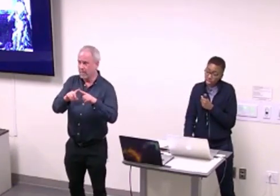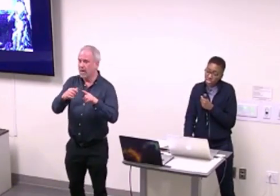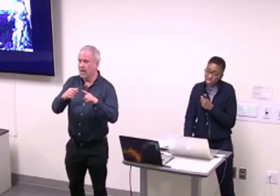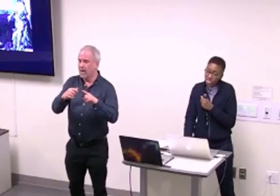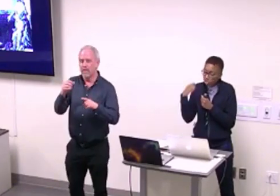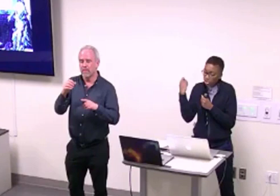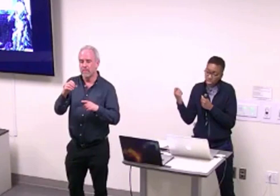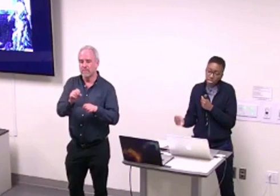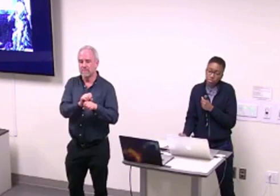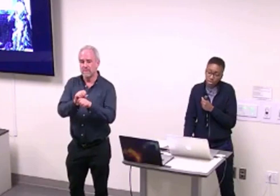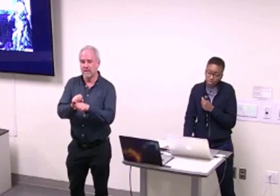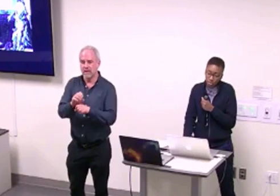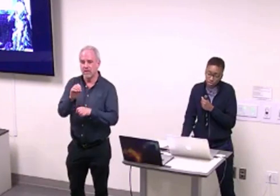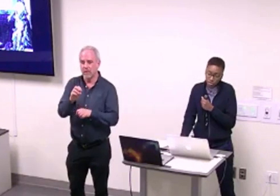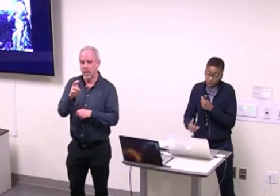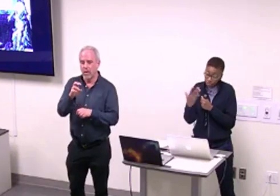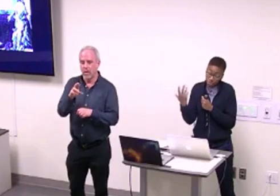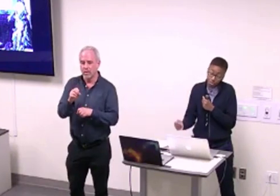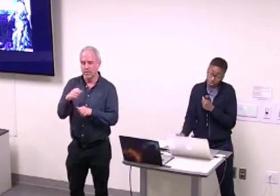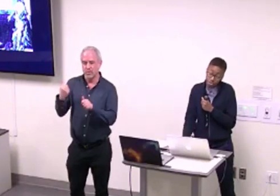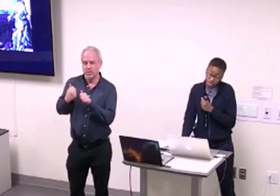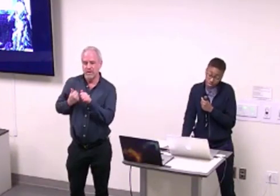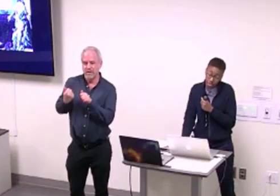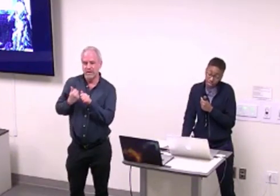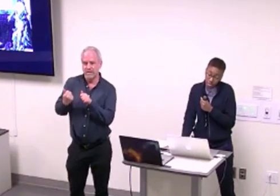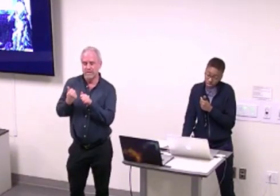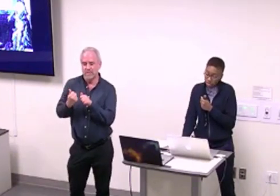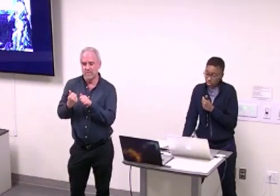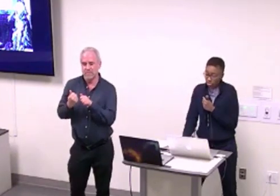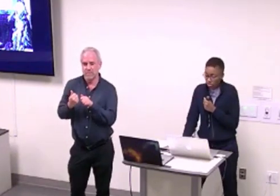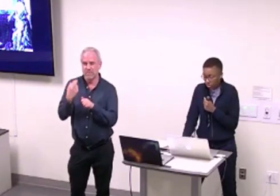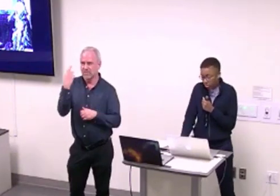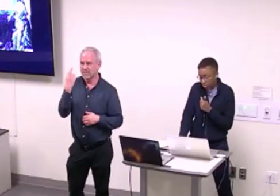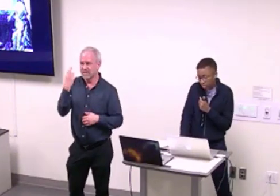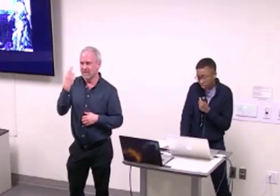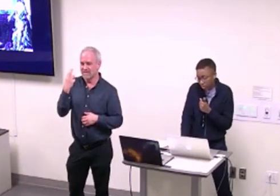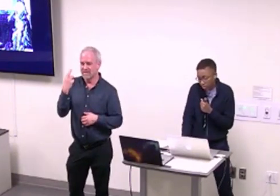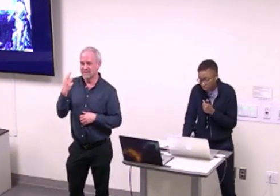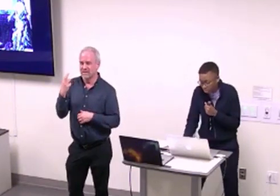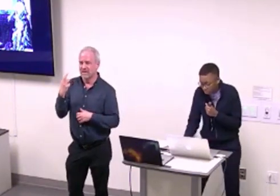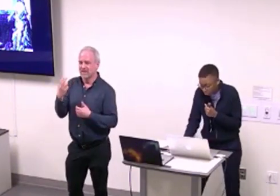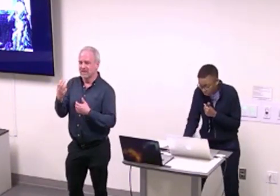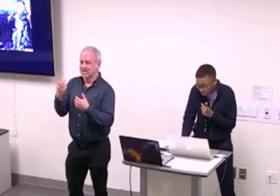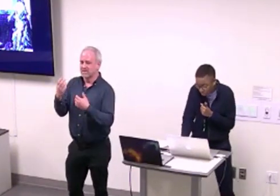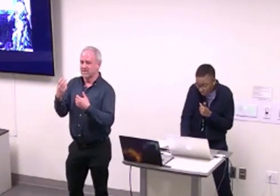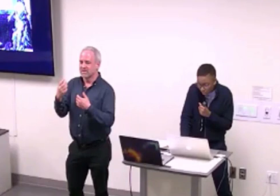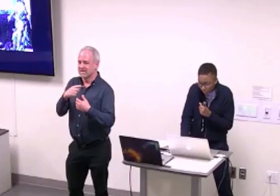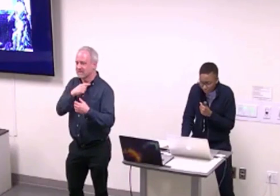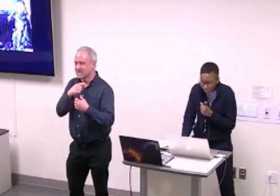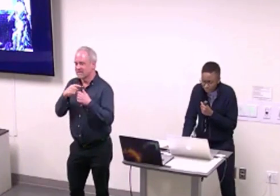She she slit one, all three of her children's necks, and succeed in killing the two year old.